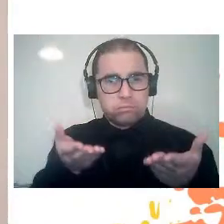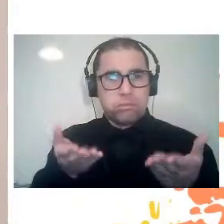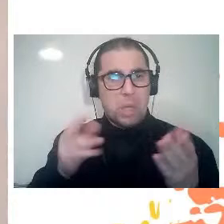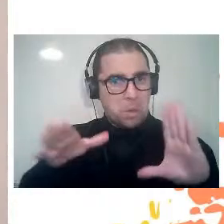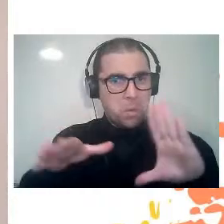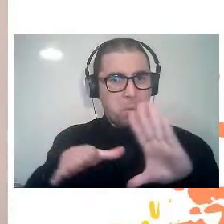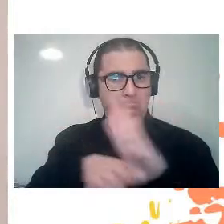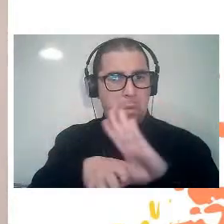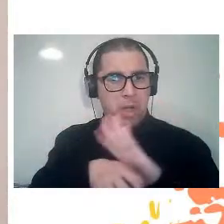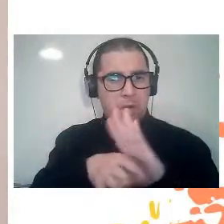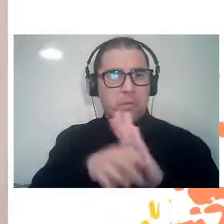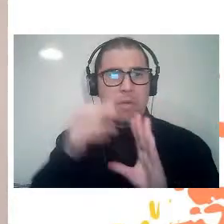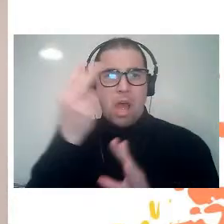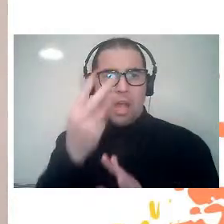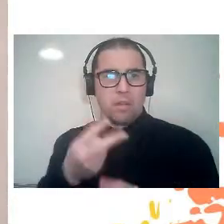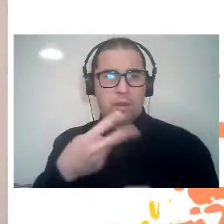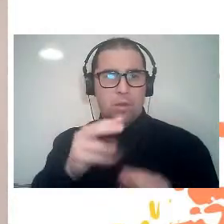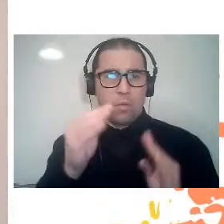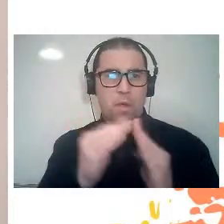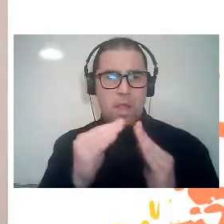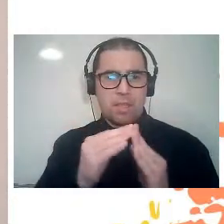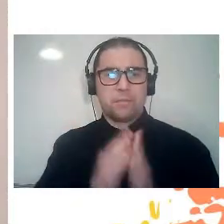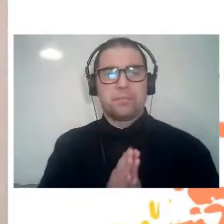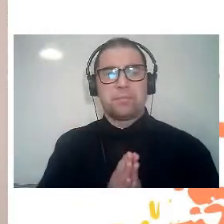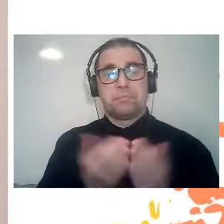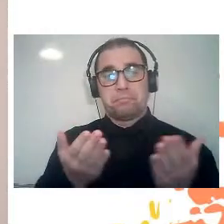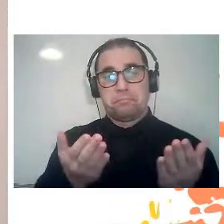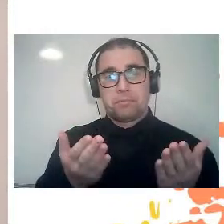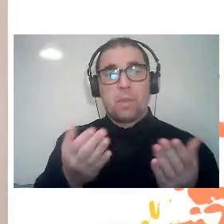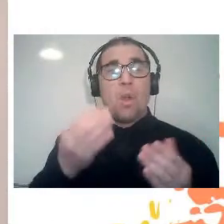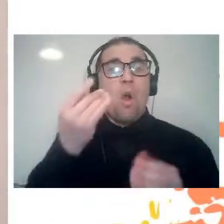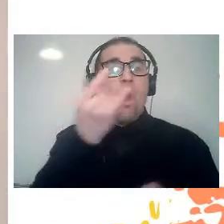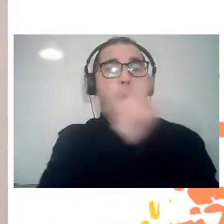at Artifice Your House, with the Chilean universities.